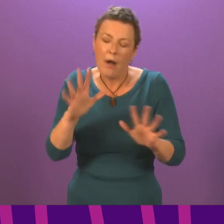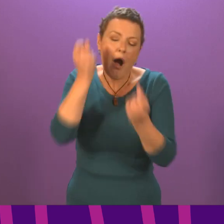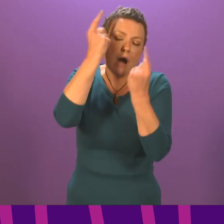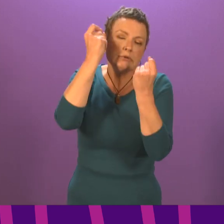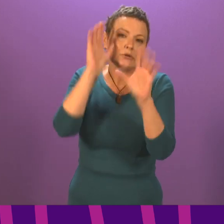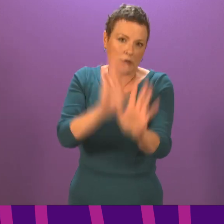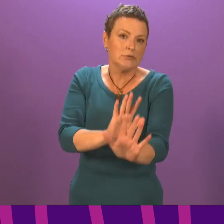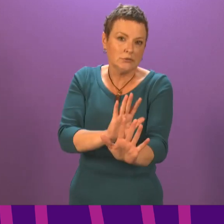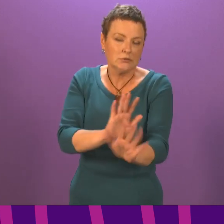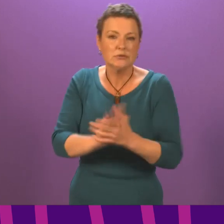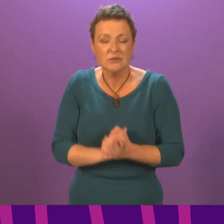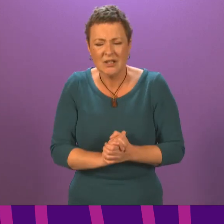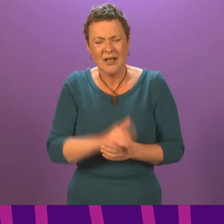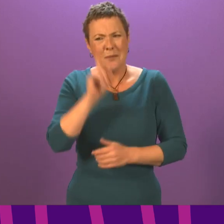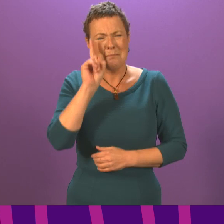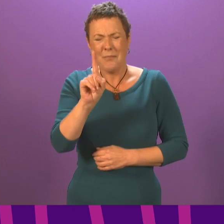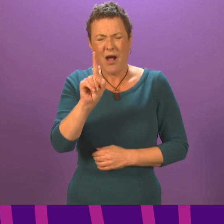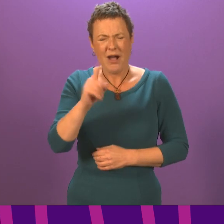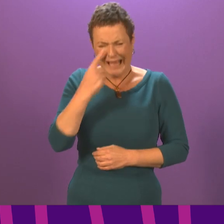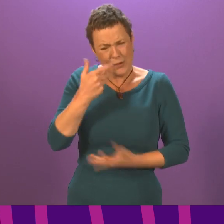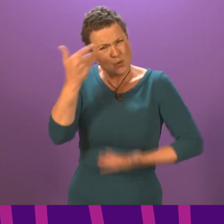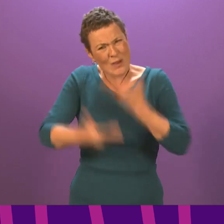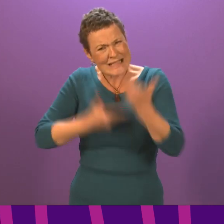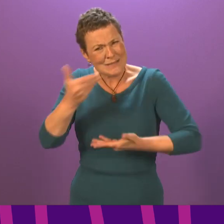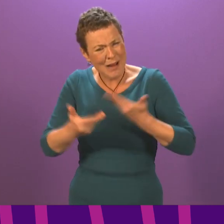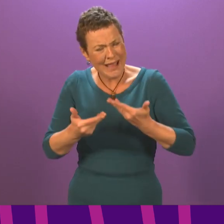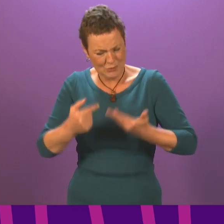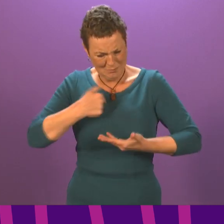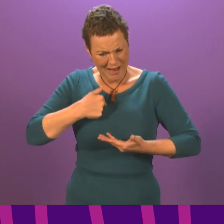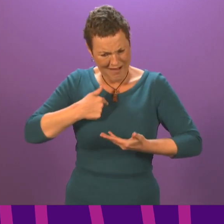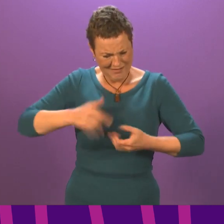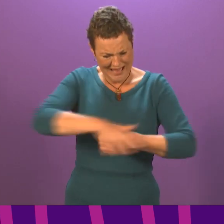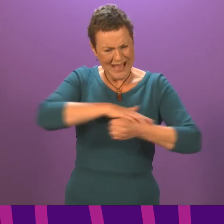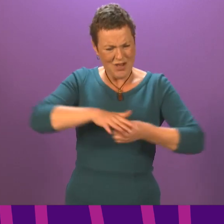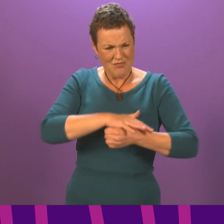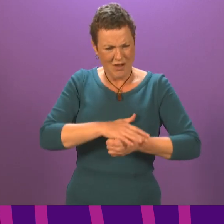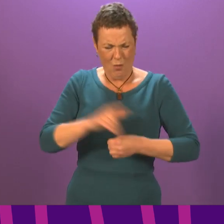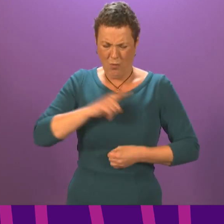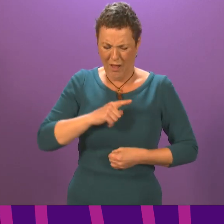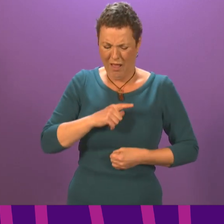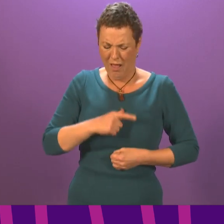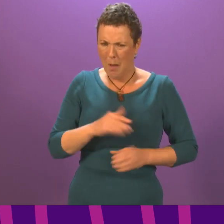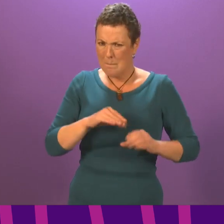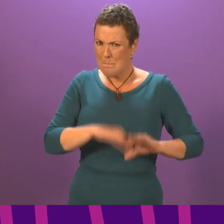West Dunbartonshire is in level 3 but the Scottish Borders is in level 1, when the two areas have the same indicators—medium for cases and for test positivity, very low for